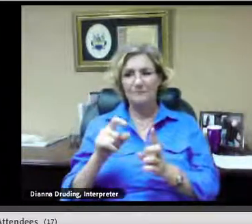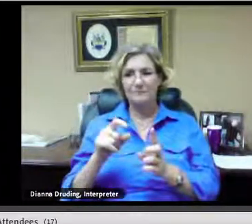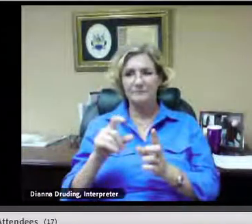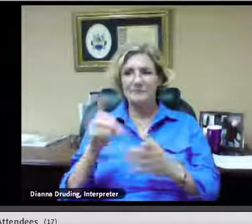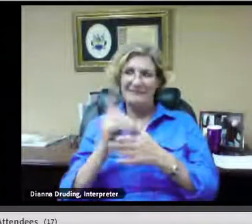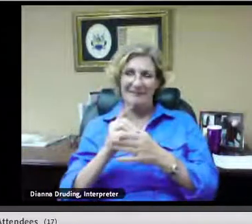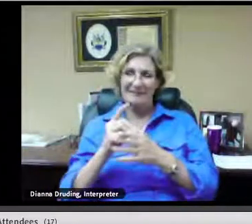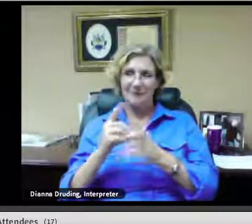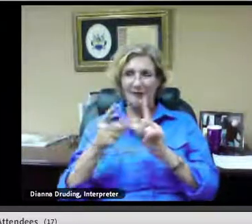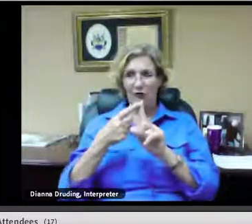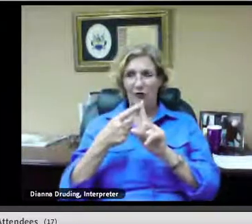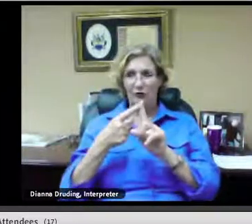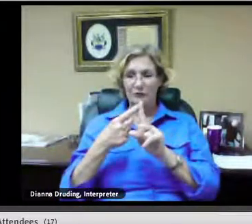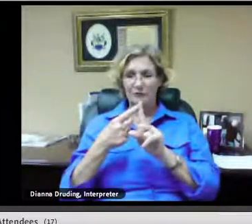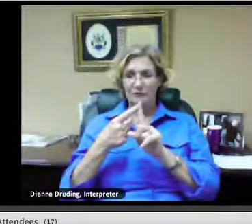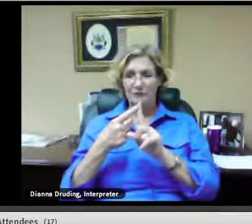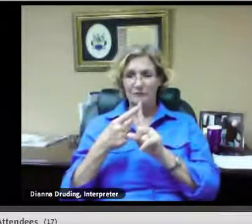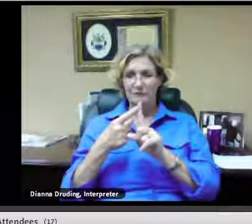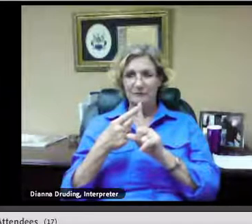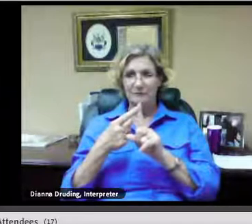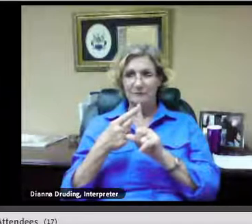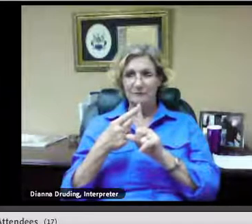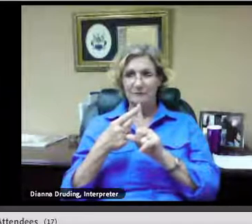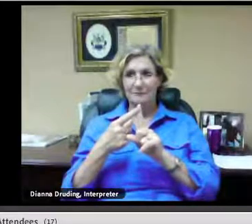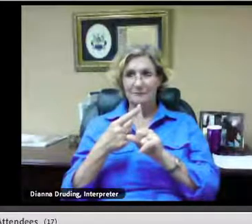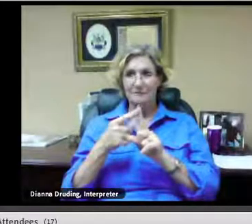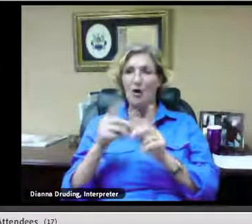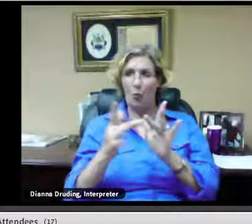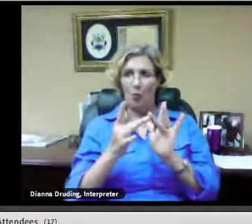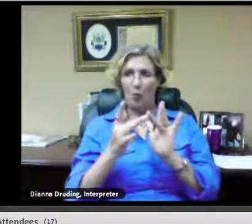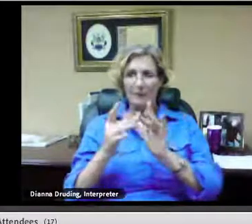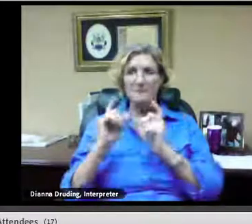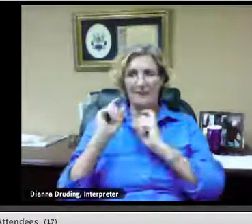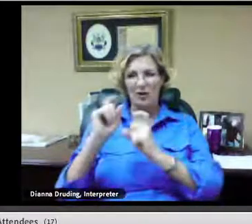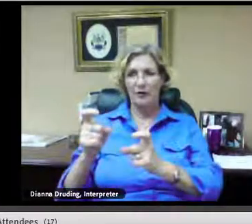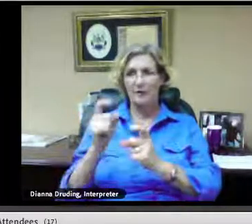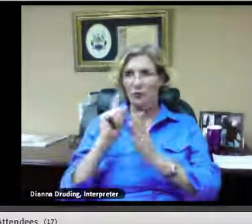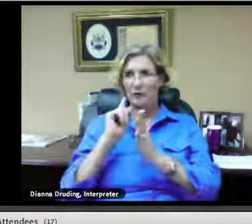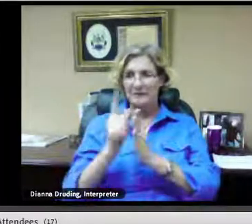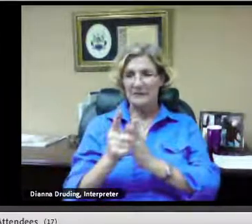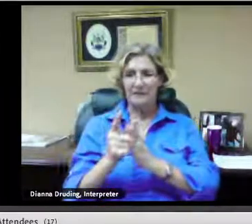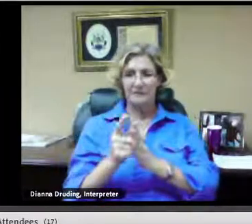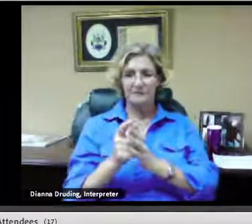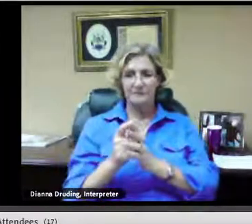or I'm sorry, Disability is Natural website. I hate that "retarded" word. It is a terrible word.